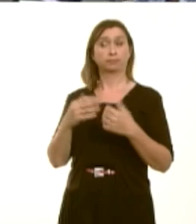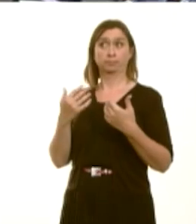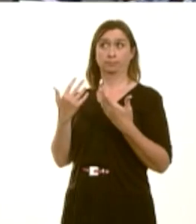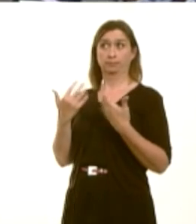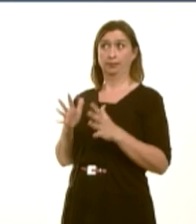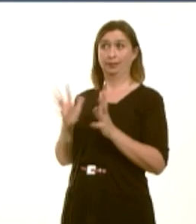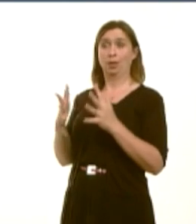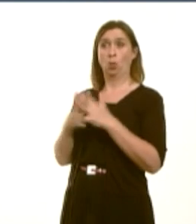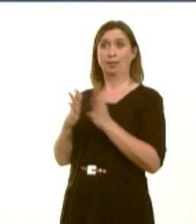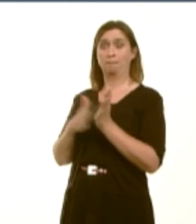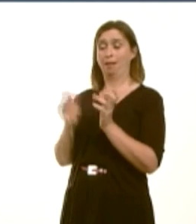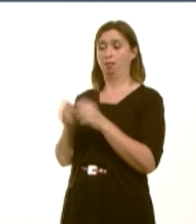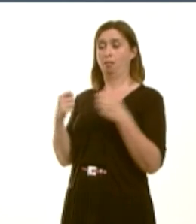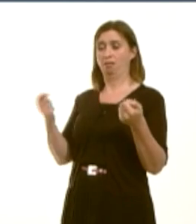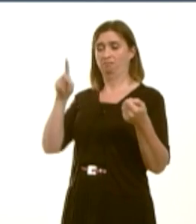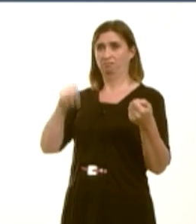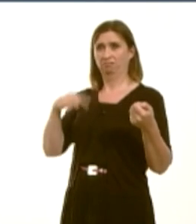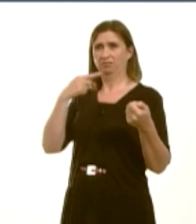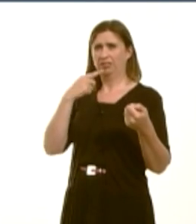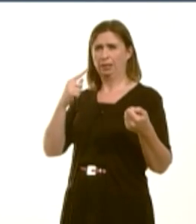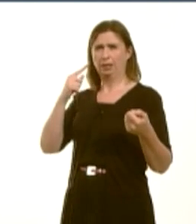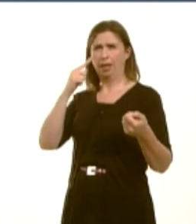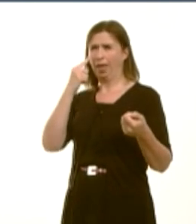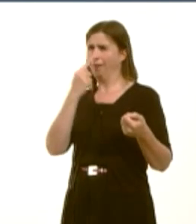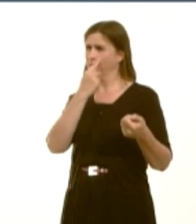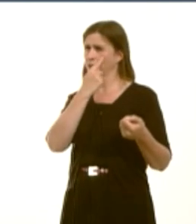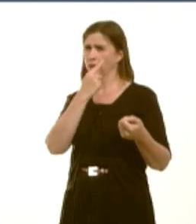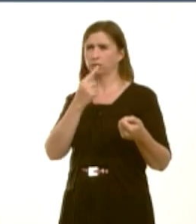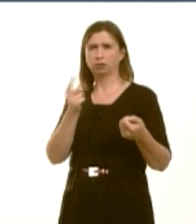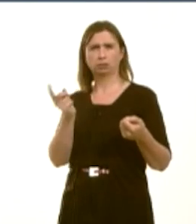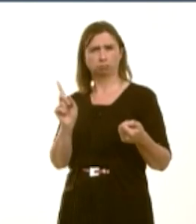was a huge amount of evidence that e-cigarettes are renormalising smoking for people. However,